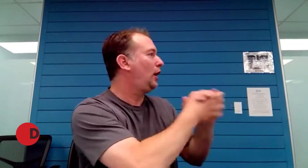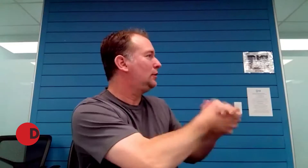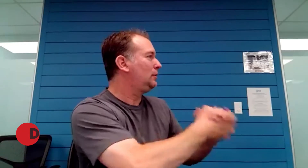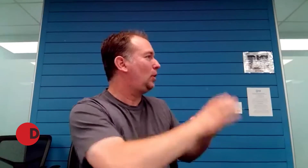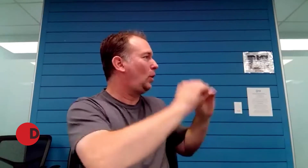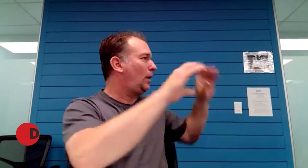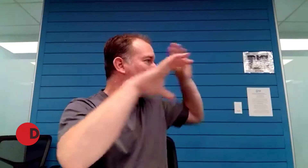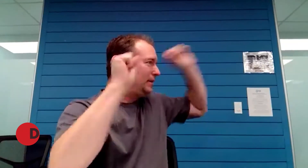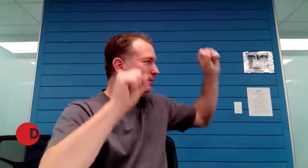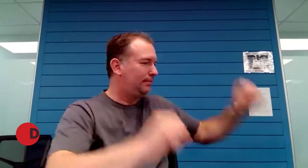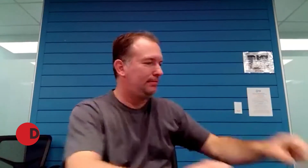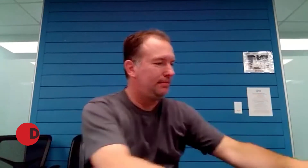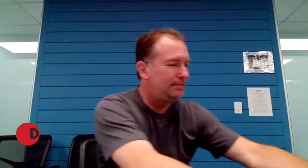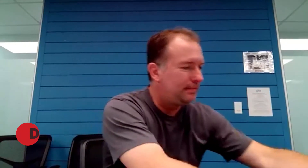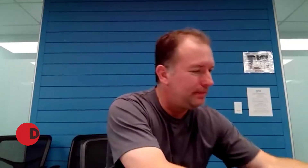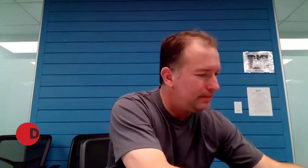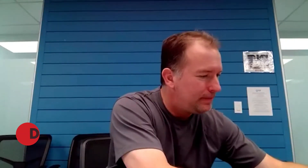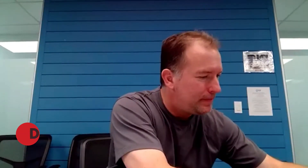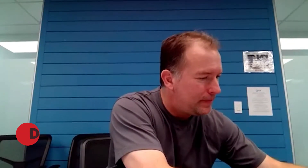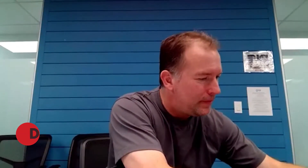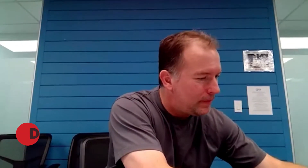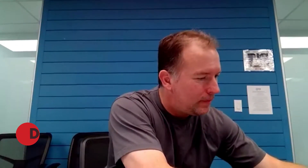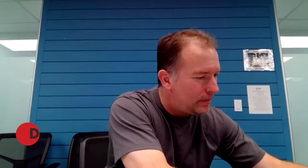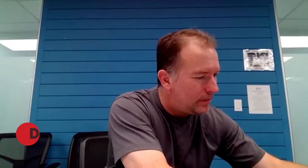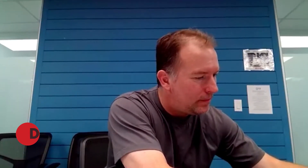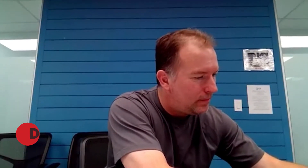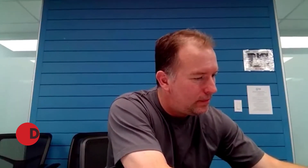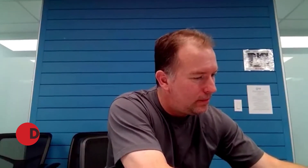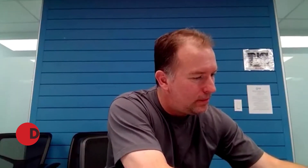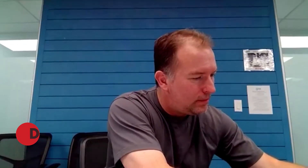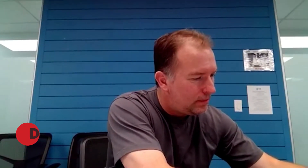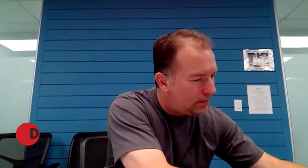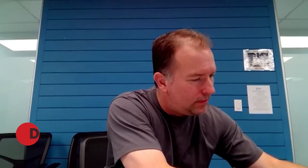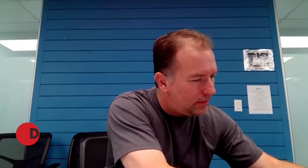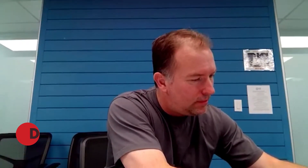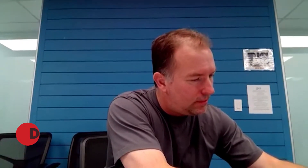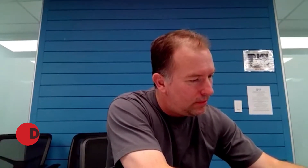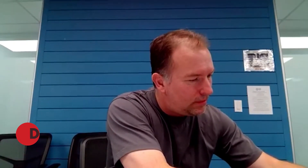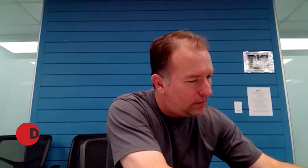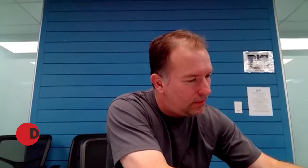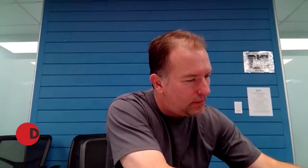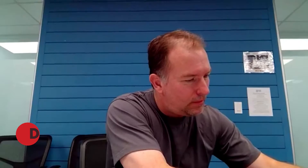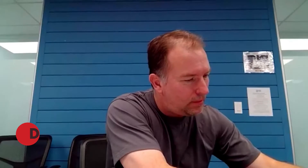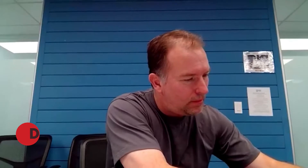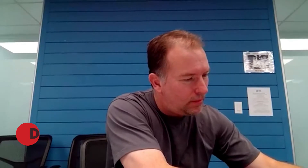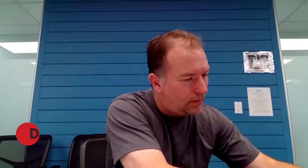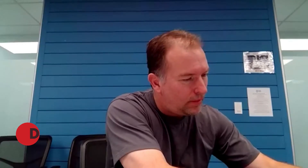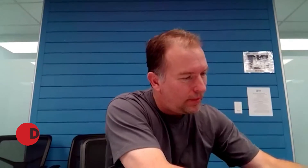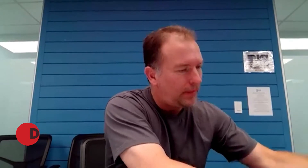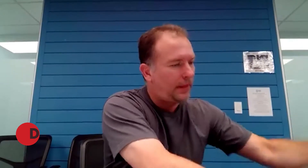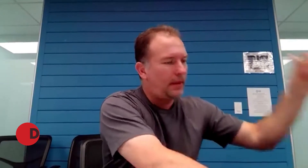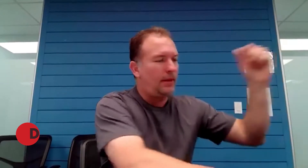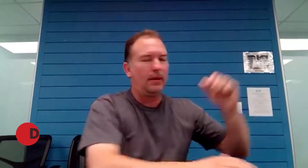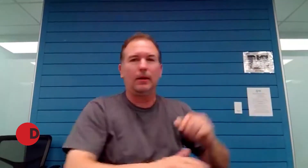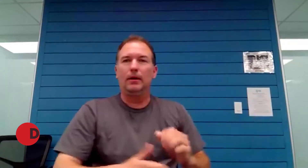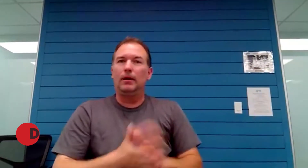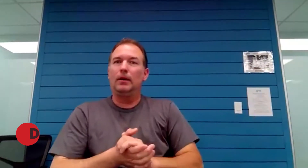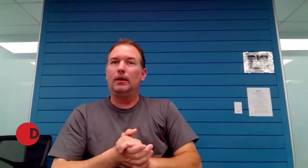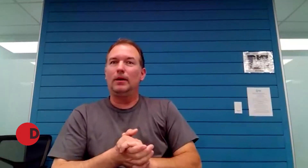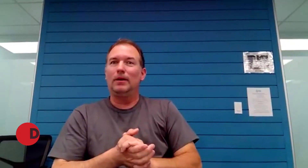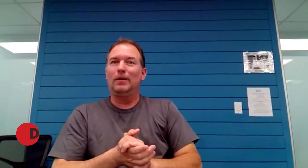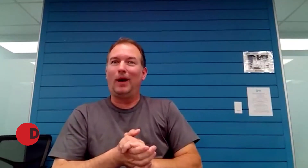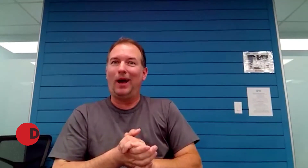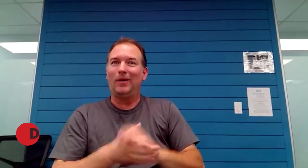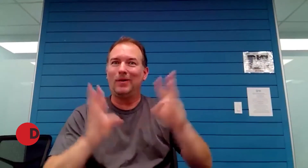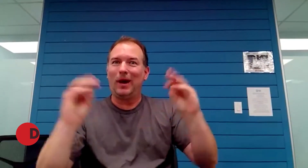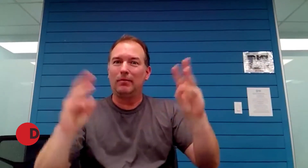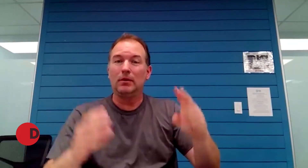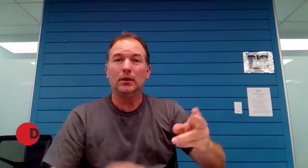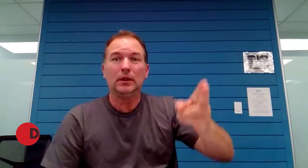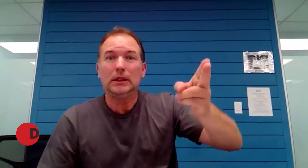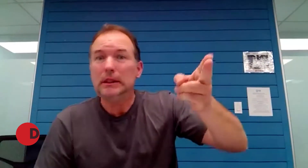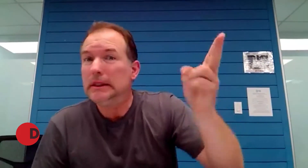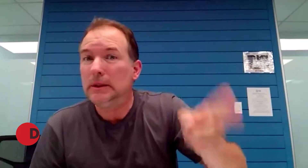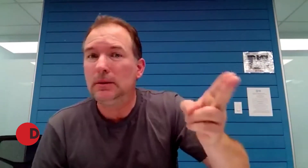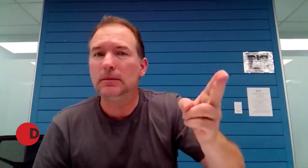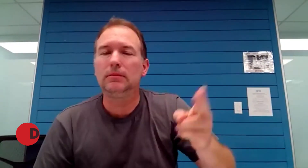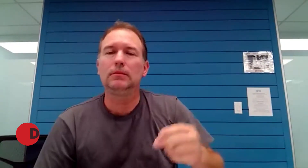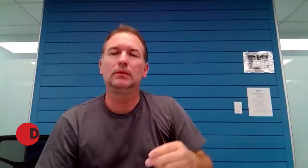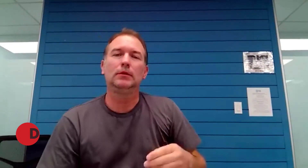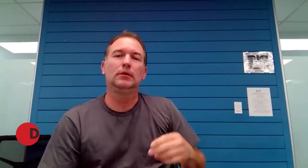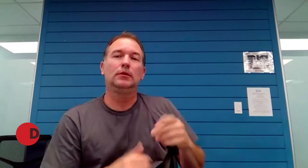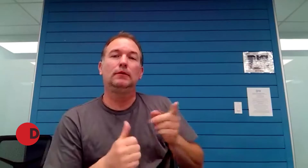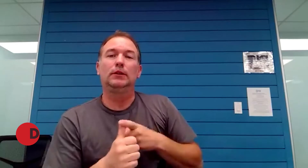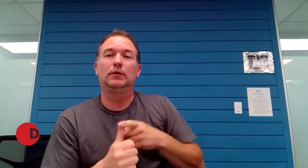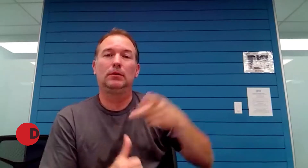Congratulations, congratulations co-Presidents! Wow, this is history....